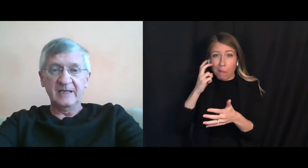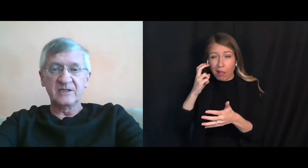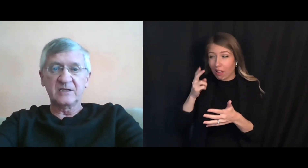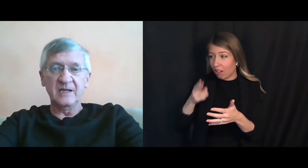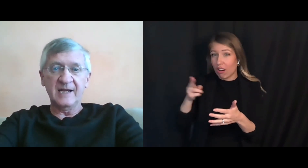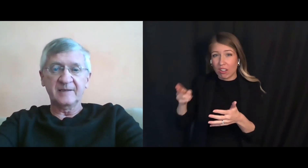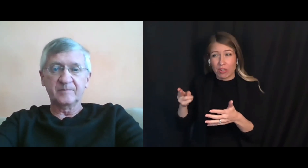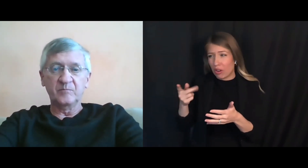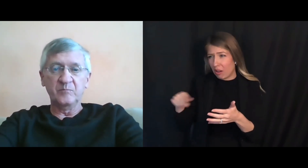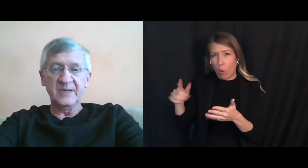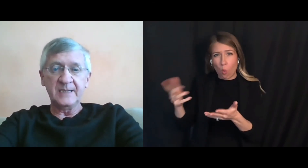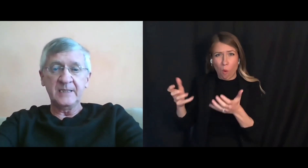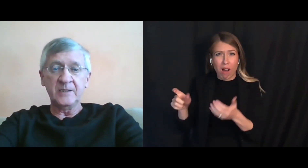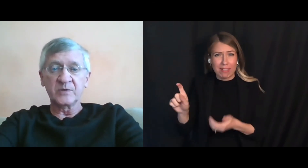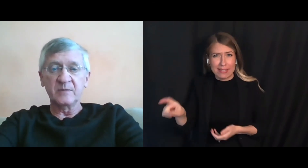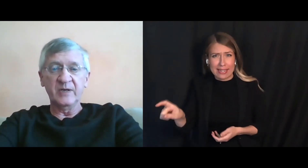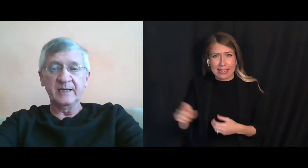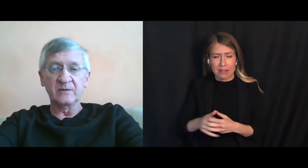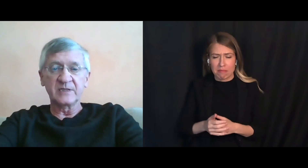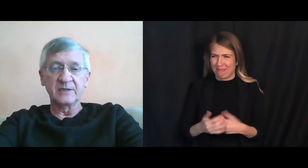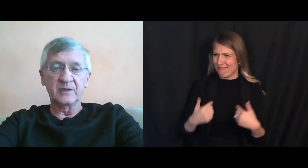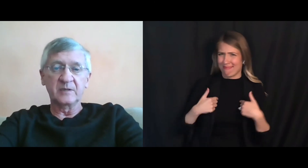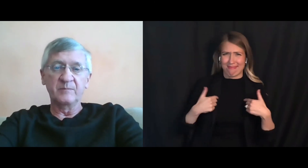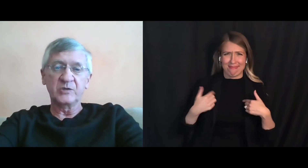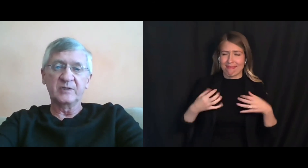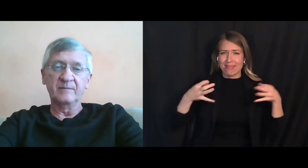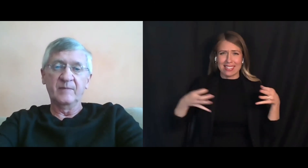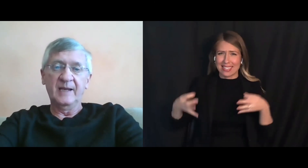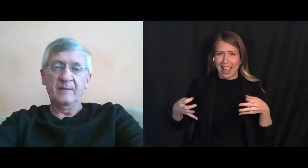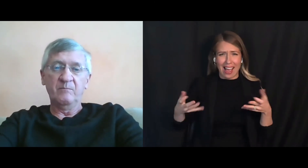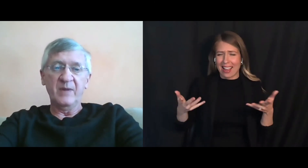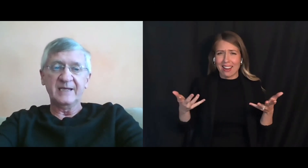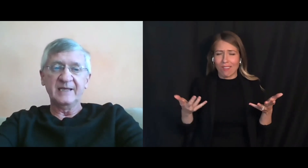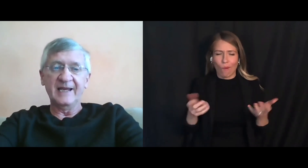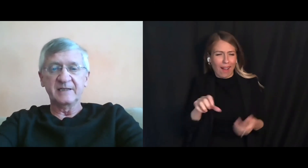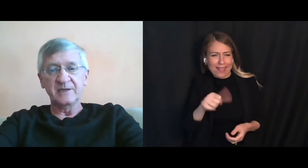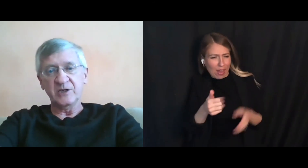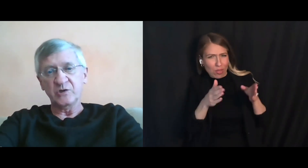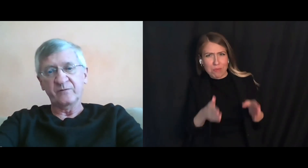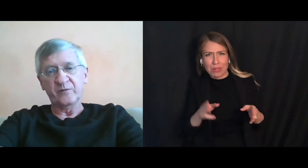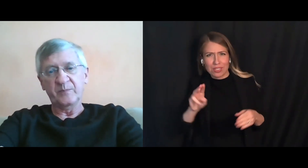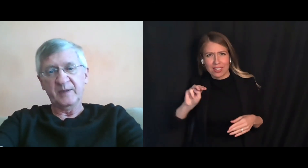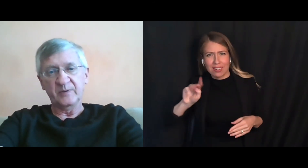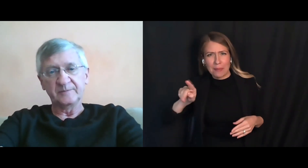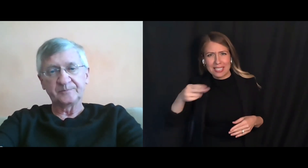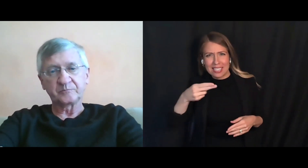It's not me or somebody else on the Commission making that decision for people,